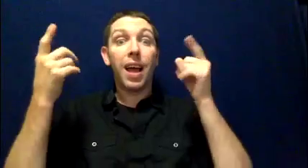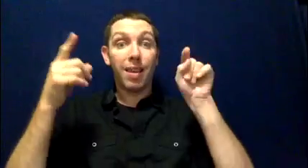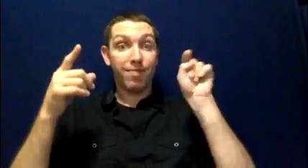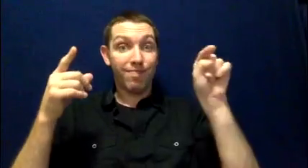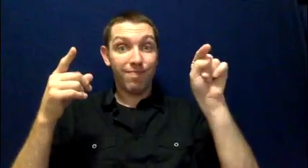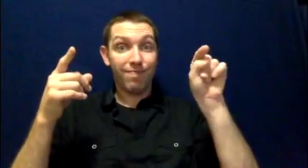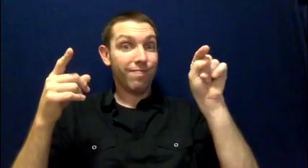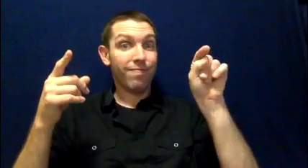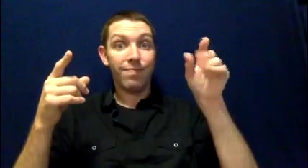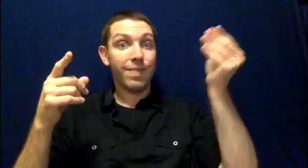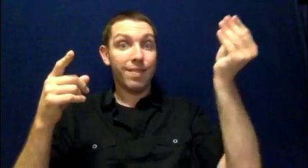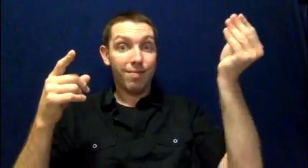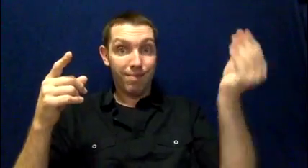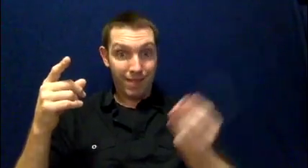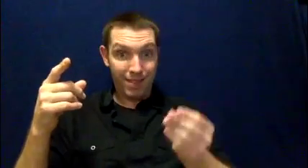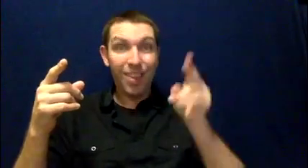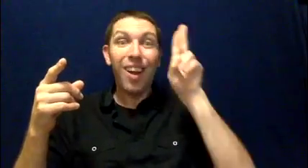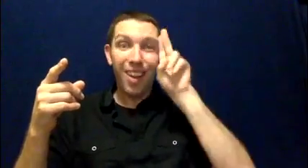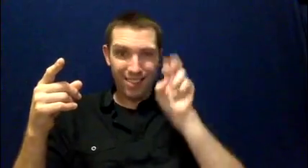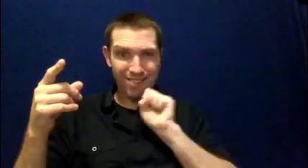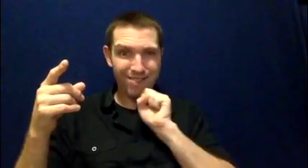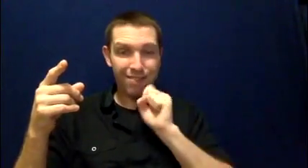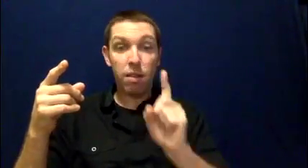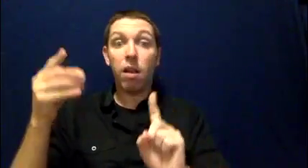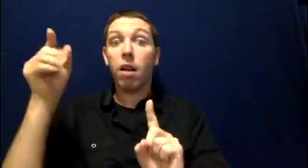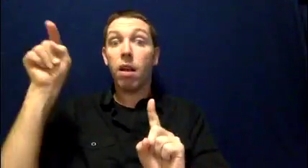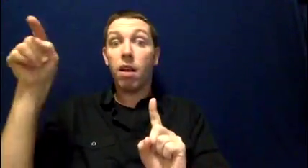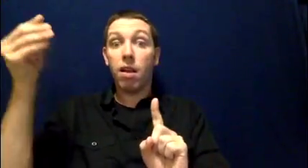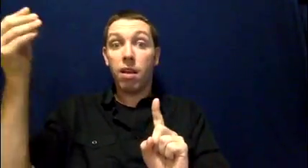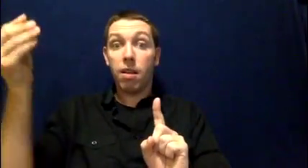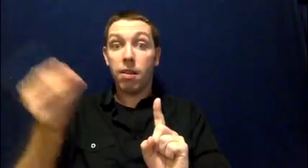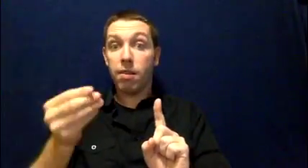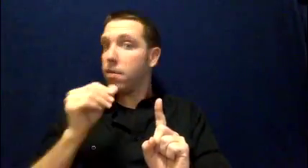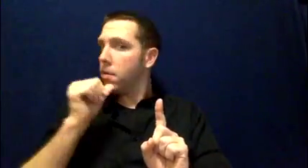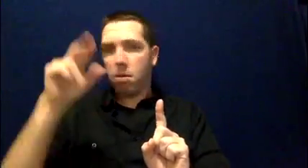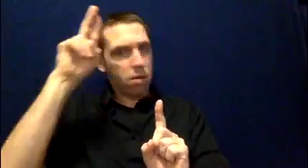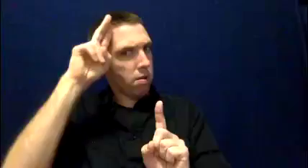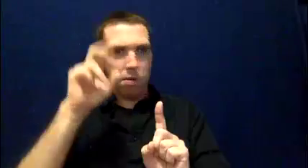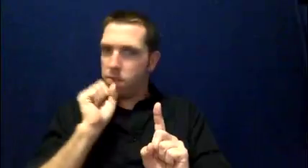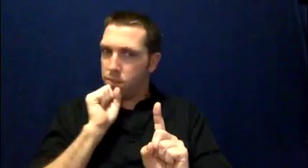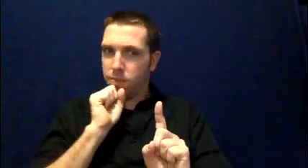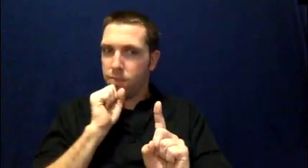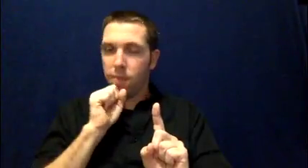that one (carrier) parent passes on an Usher gene but the other (carrier) parent does not pass on the Usher gene.